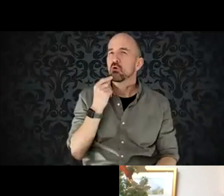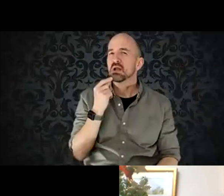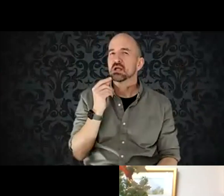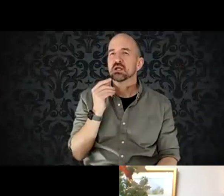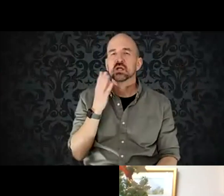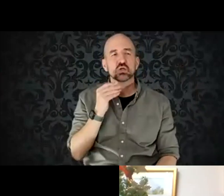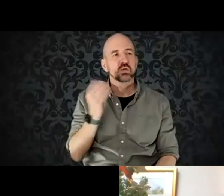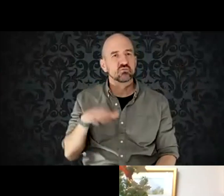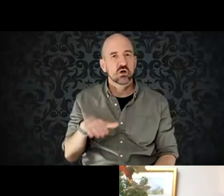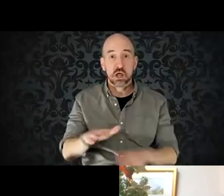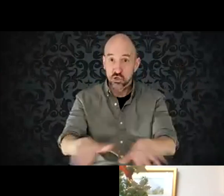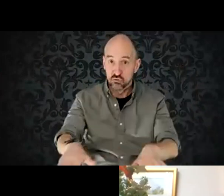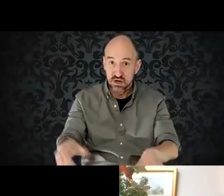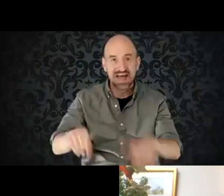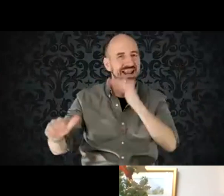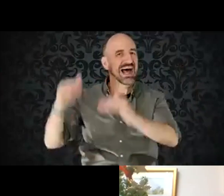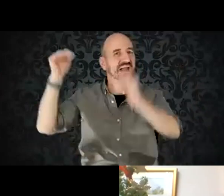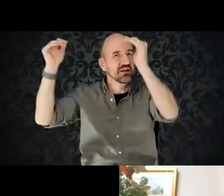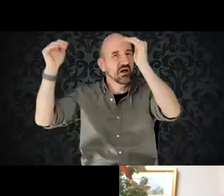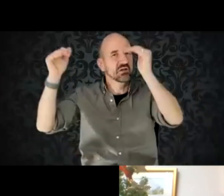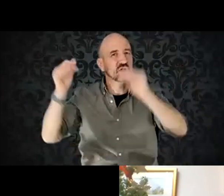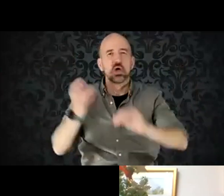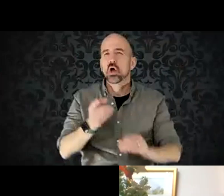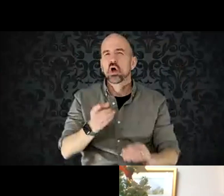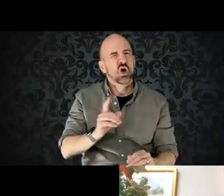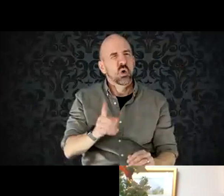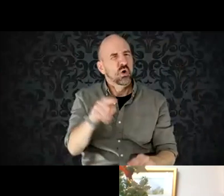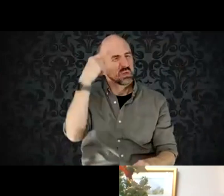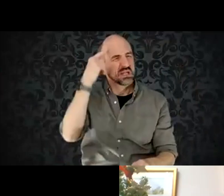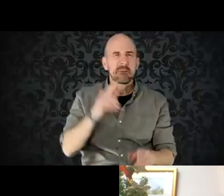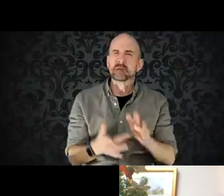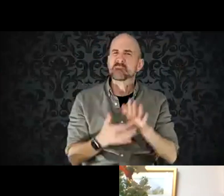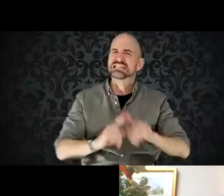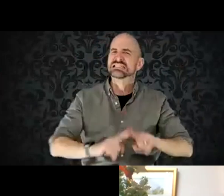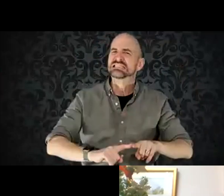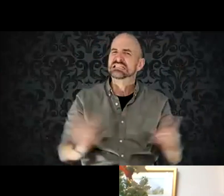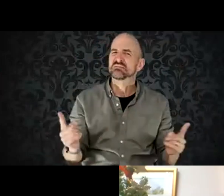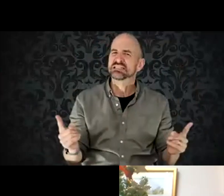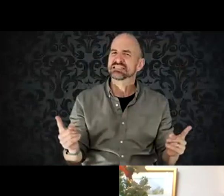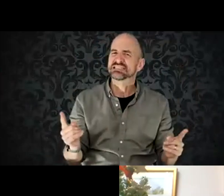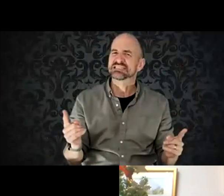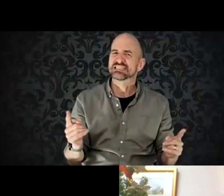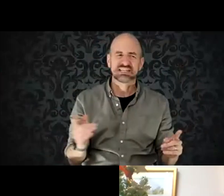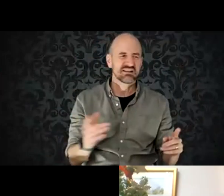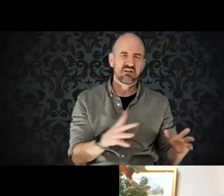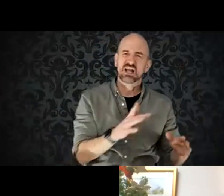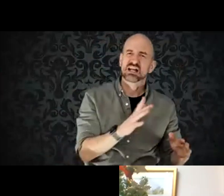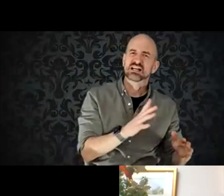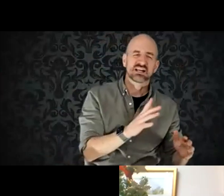much positive feedback from I would like to offer our sincere thanks everybody today- or, we have a last-minute question! It is